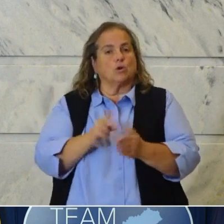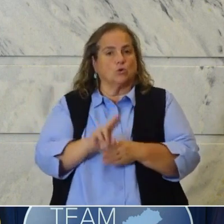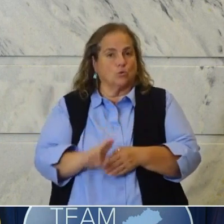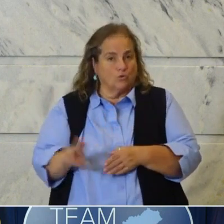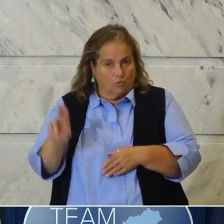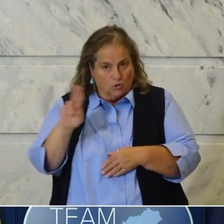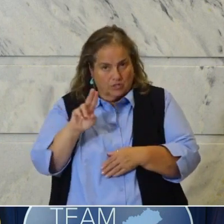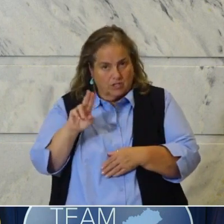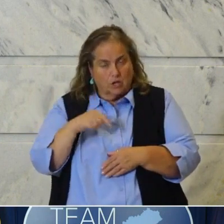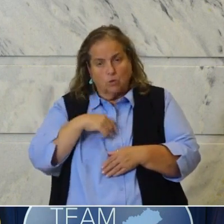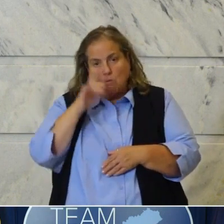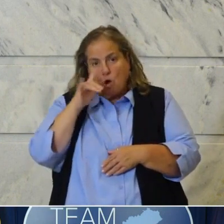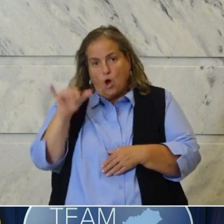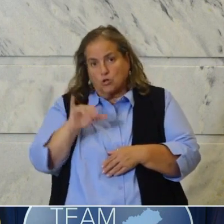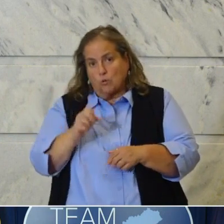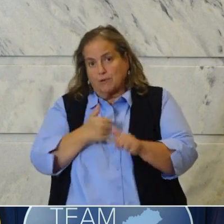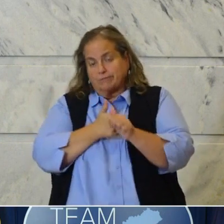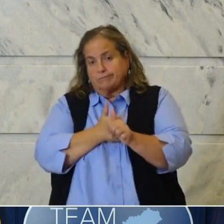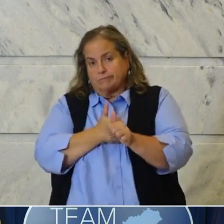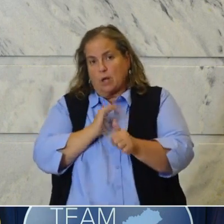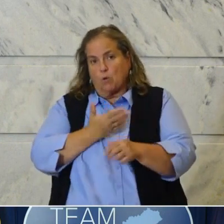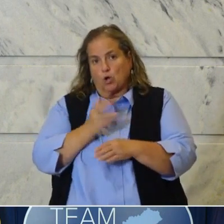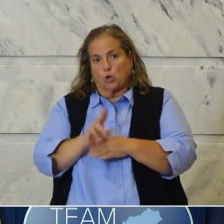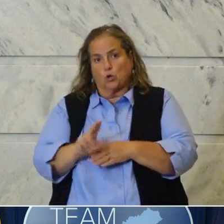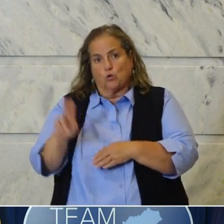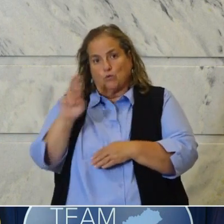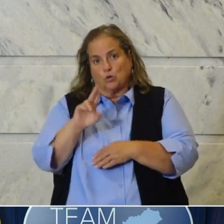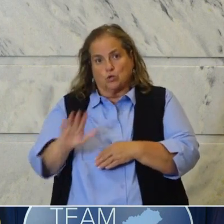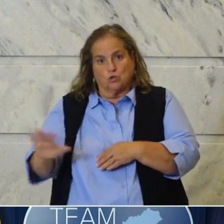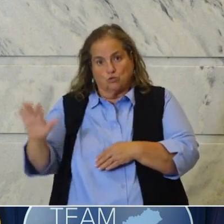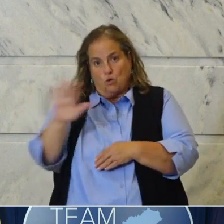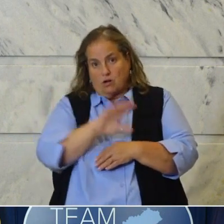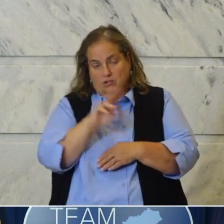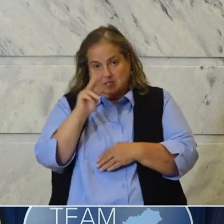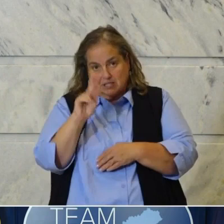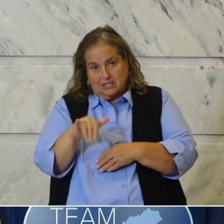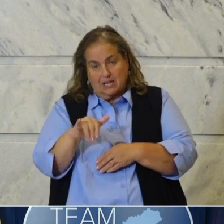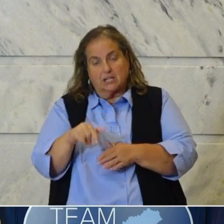also gonna be tracking our universities across Kentucky. They show right now